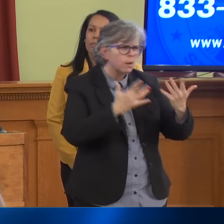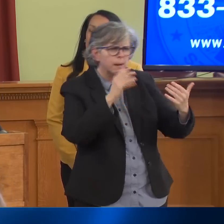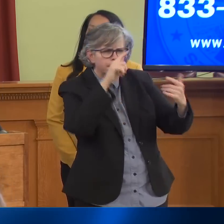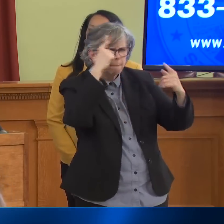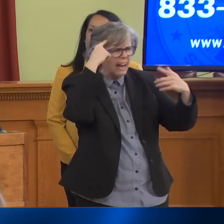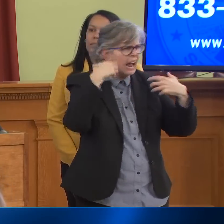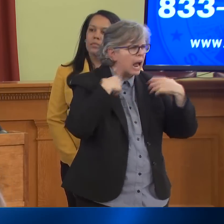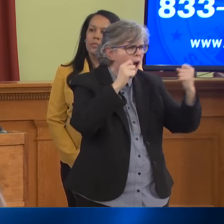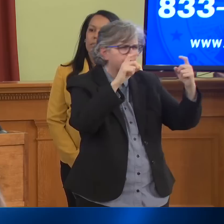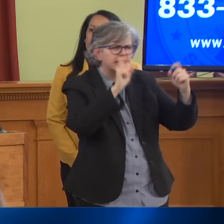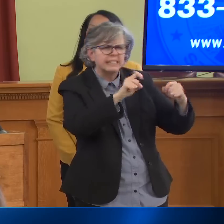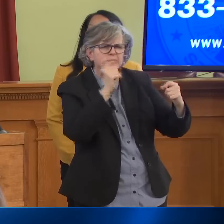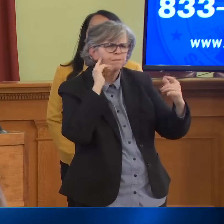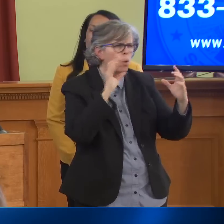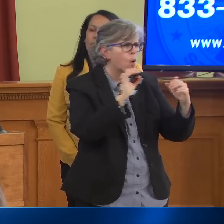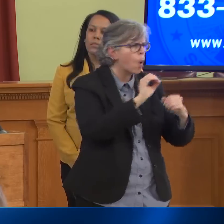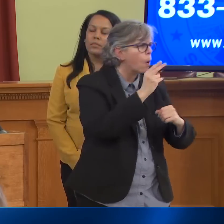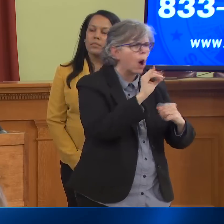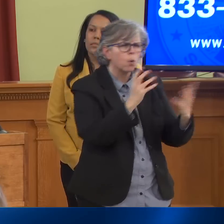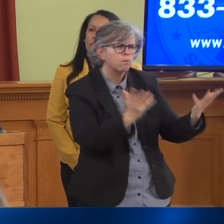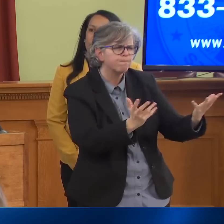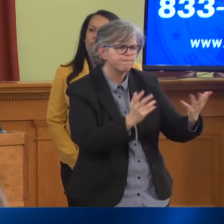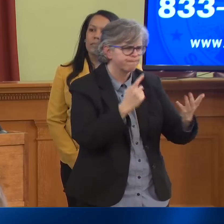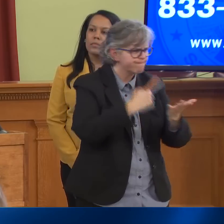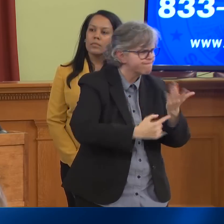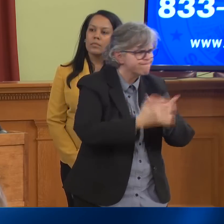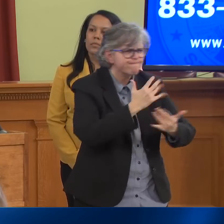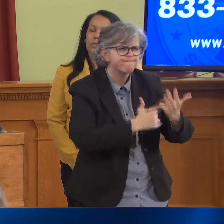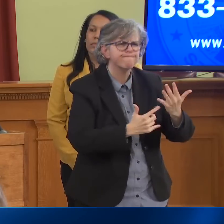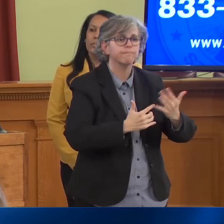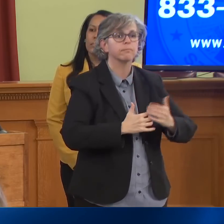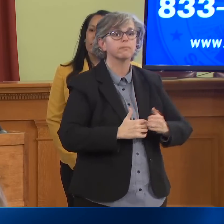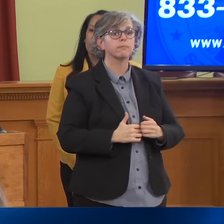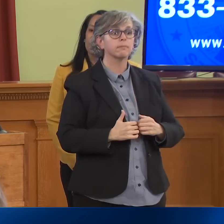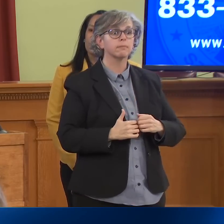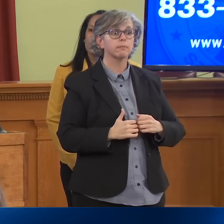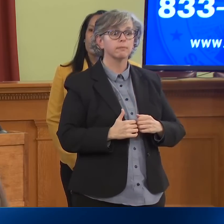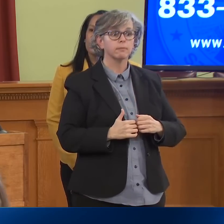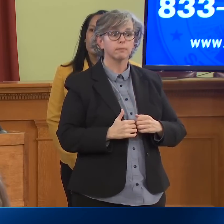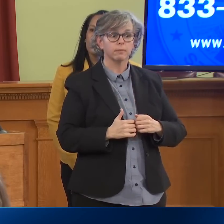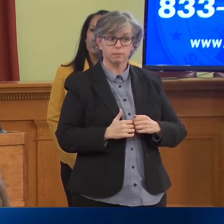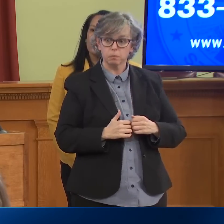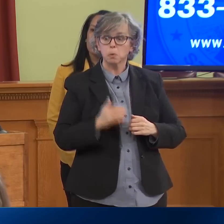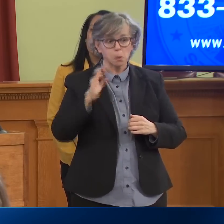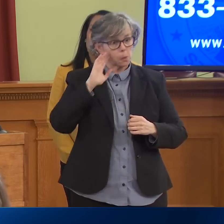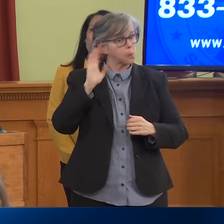ALISHA NELSON AND HER LEADERSHIP, AND MANY OTHER AGENCIES THAT WORK TO MAKE SURE THE MENTAL HEALTH NEEDS ARE MET